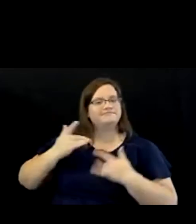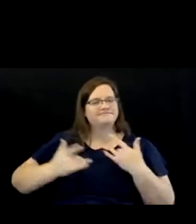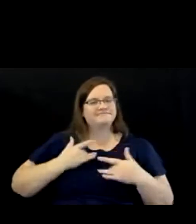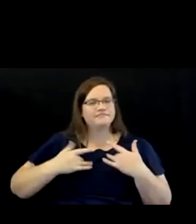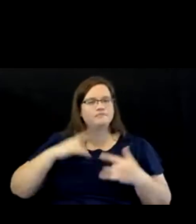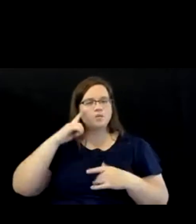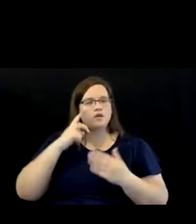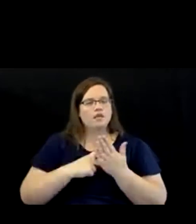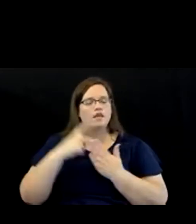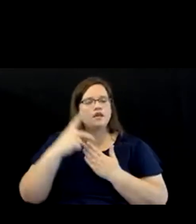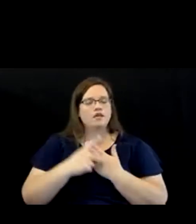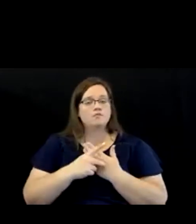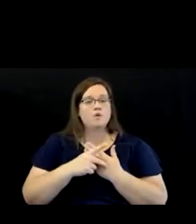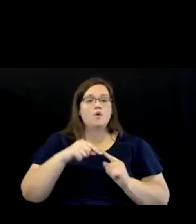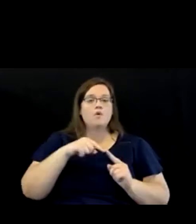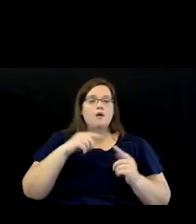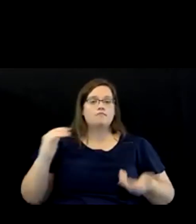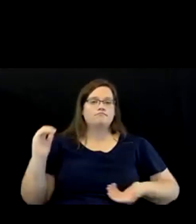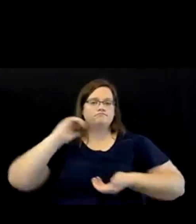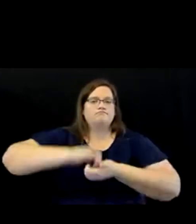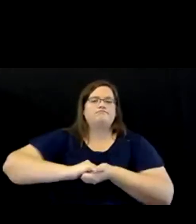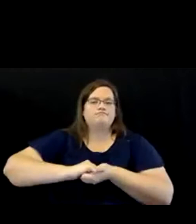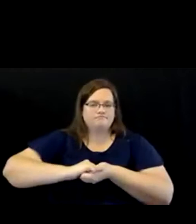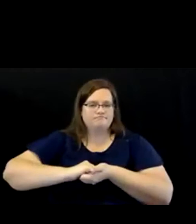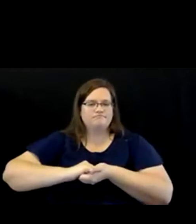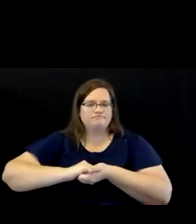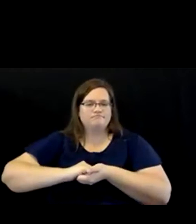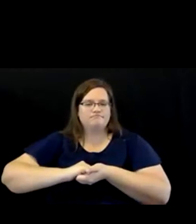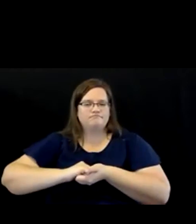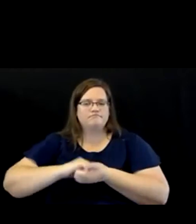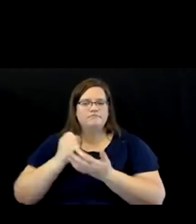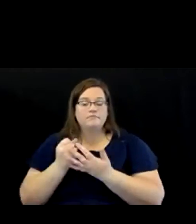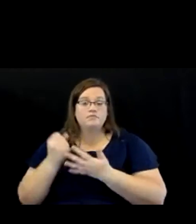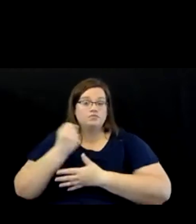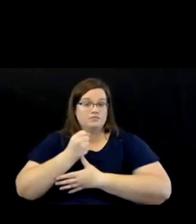fits nicely with whatever those will be, primarily because it's a legal requirement.